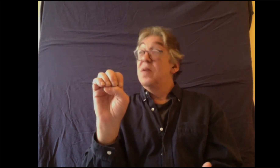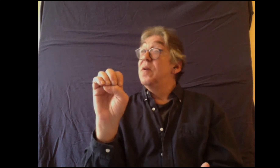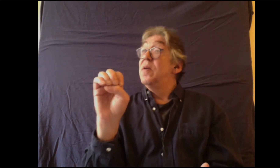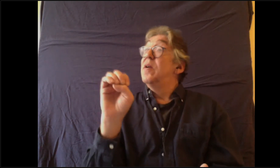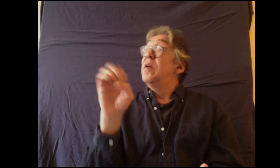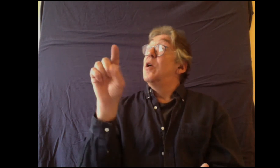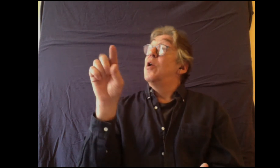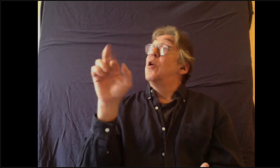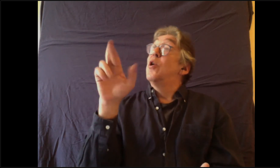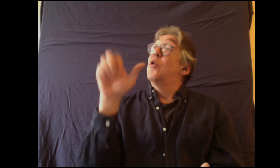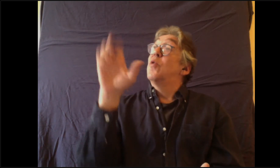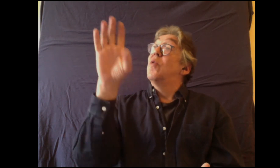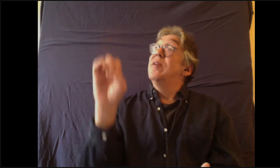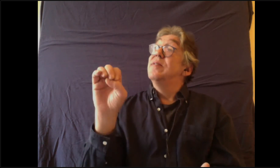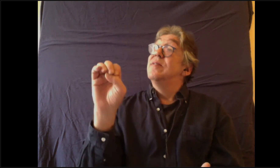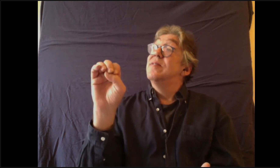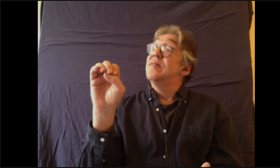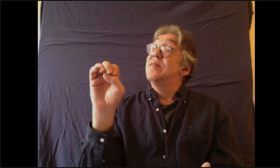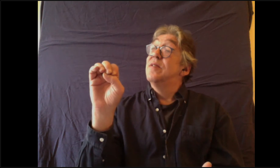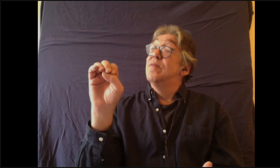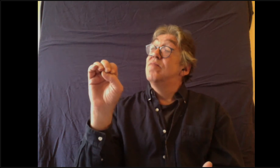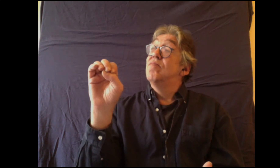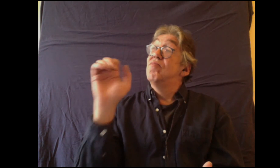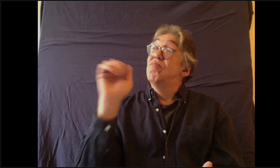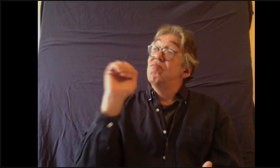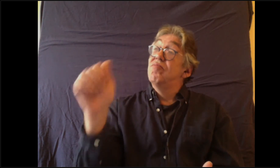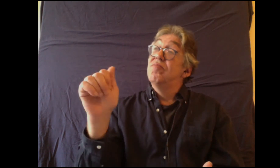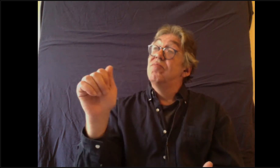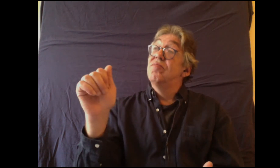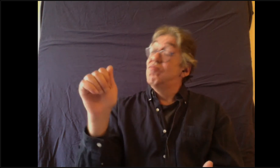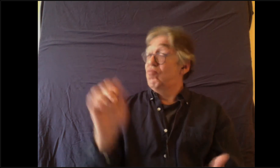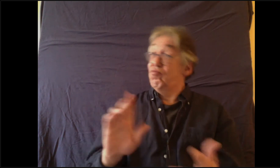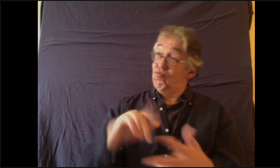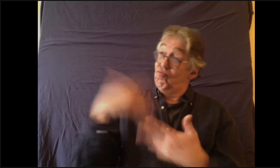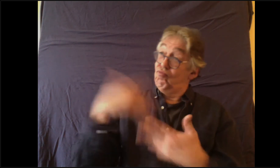so I'm going to rightaway give you the floor.